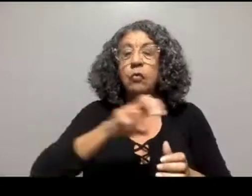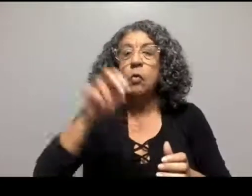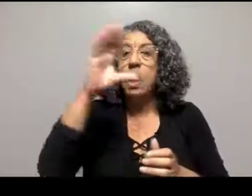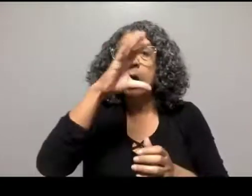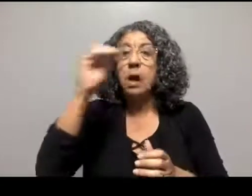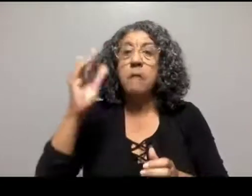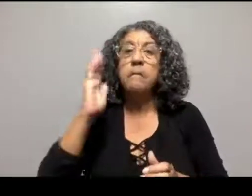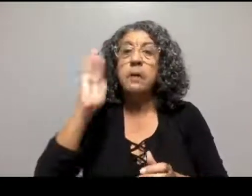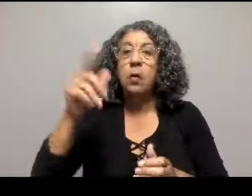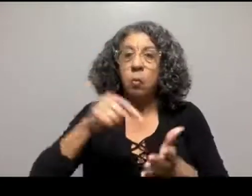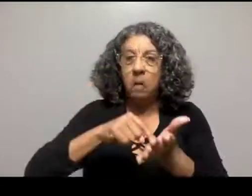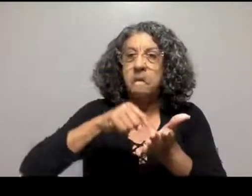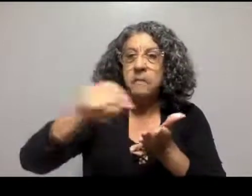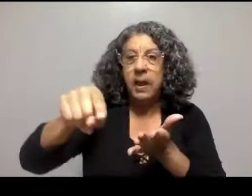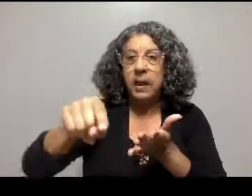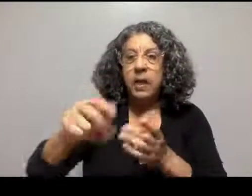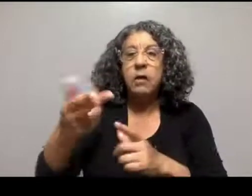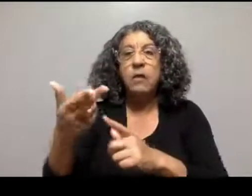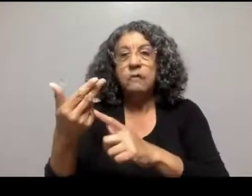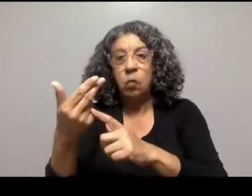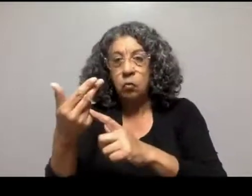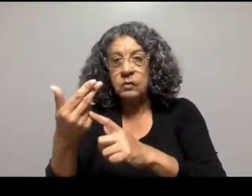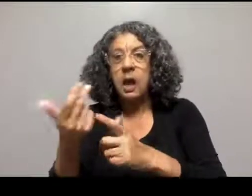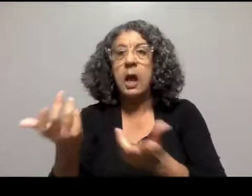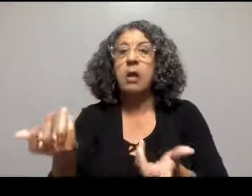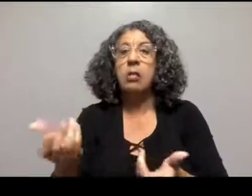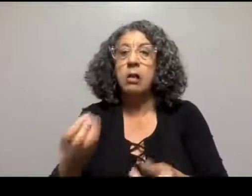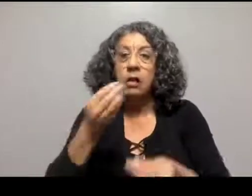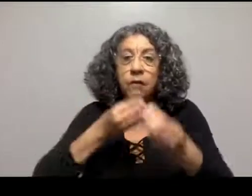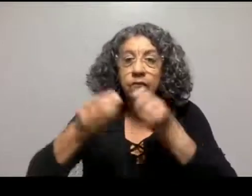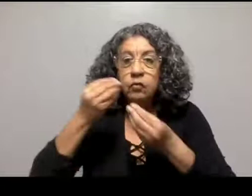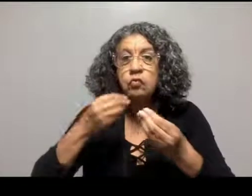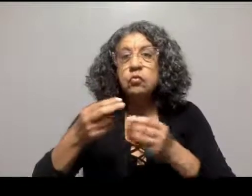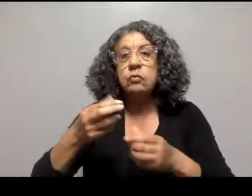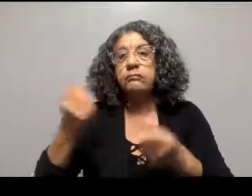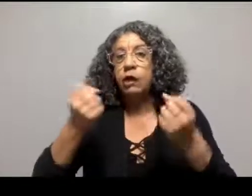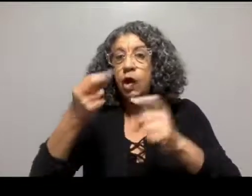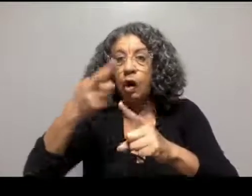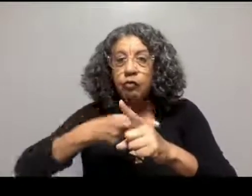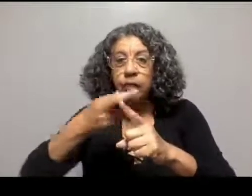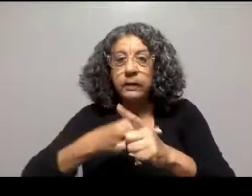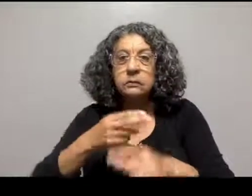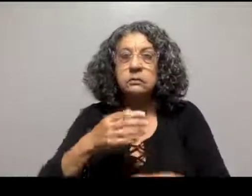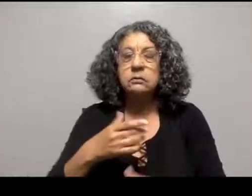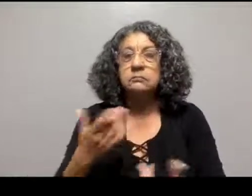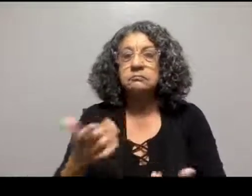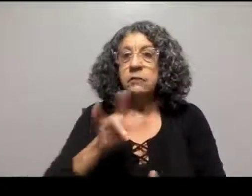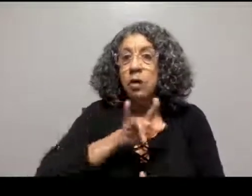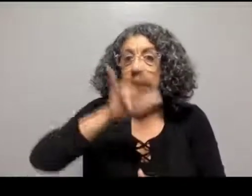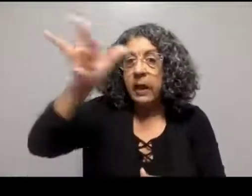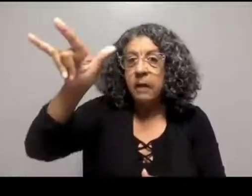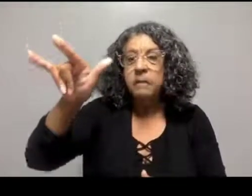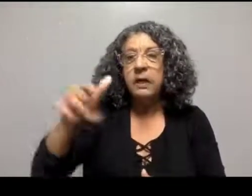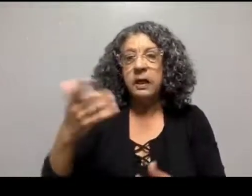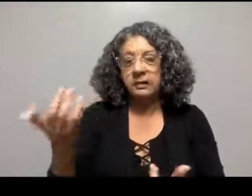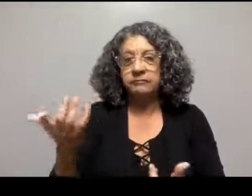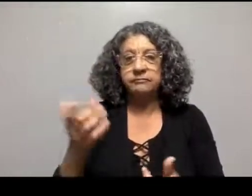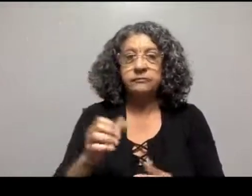you to travel and the company will pay for a hotel, food, a car rental, and your airfare.